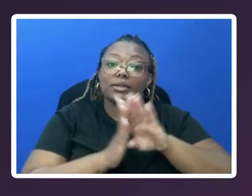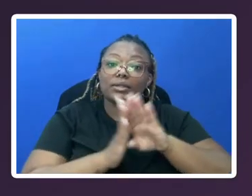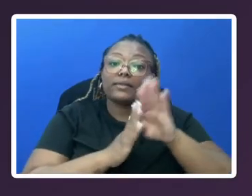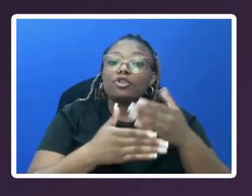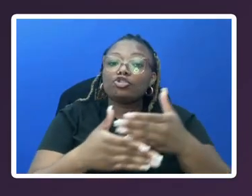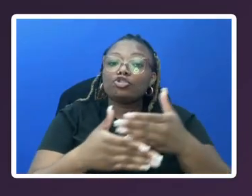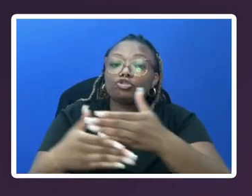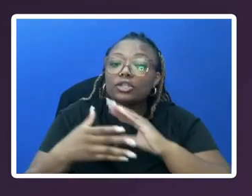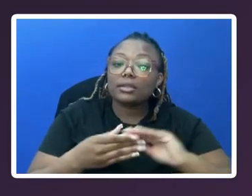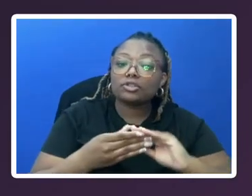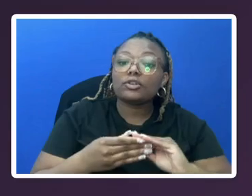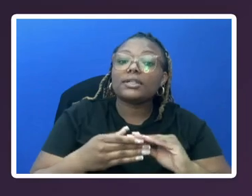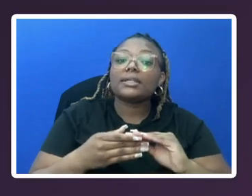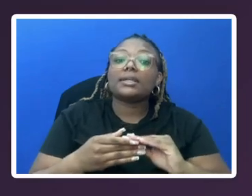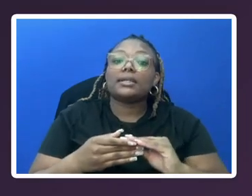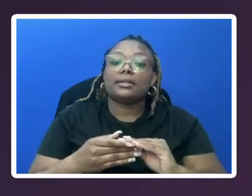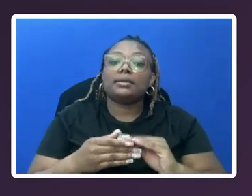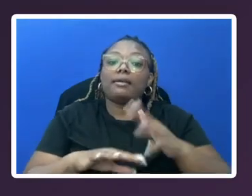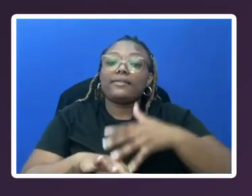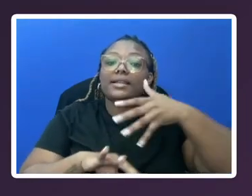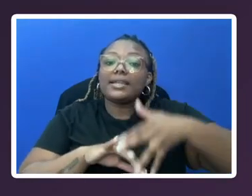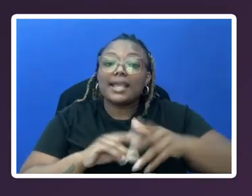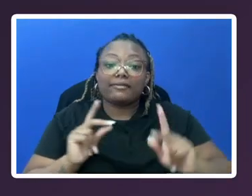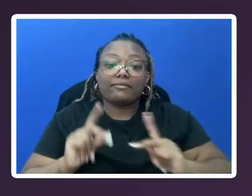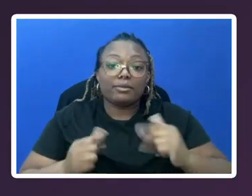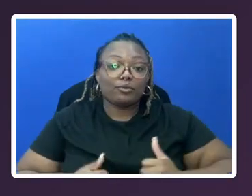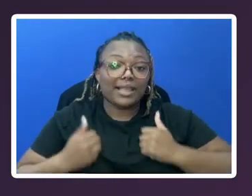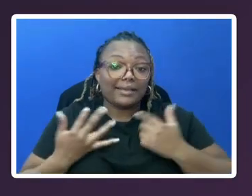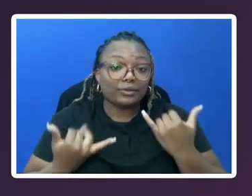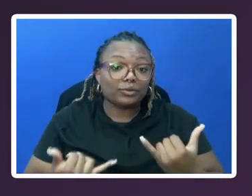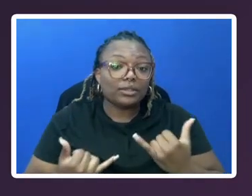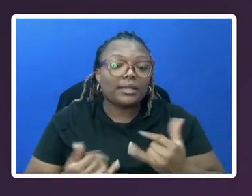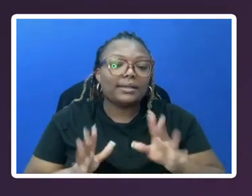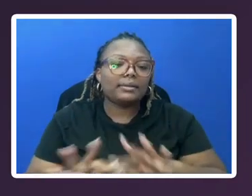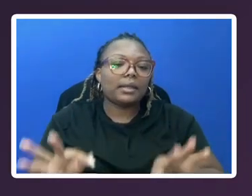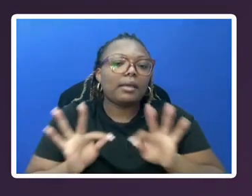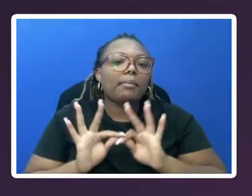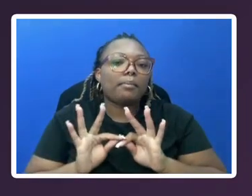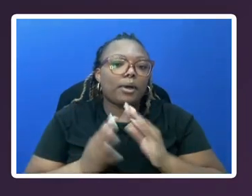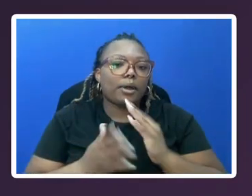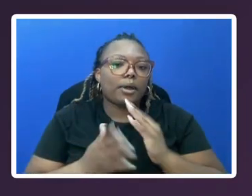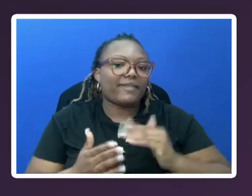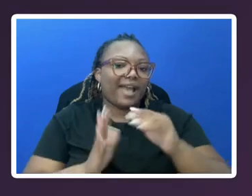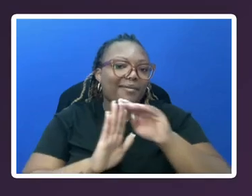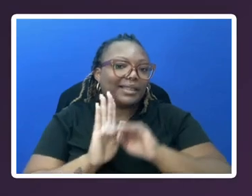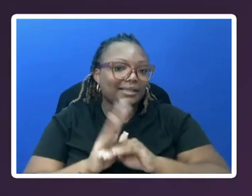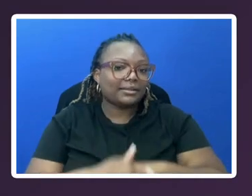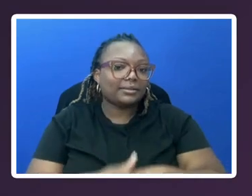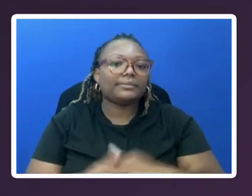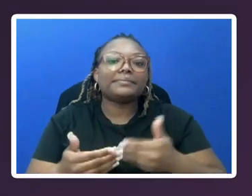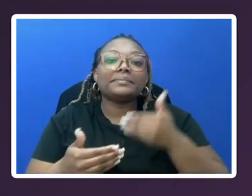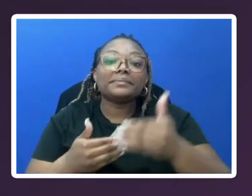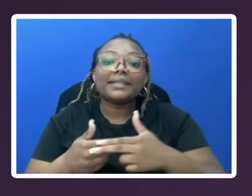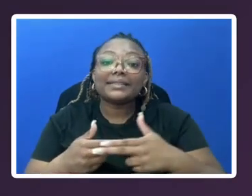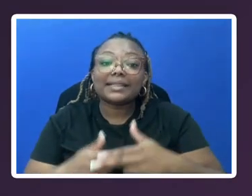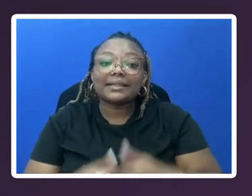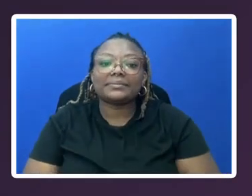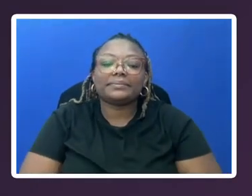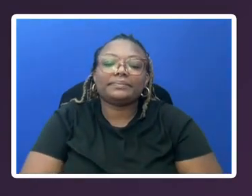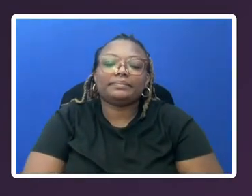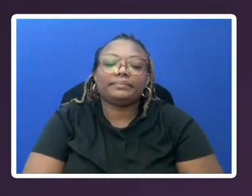so very, very important aspect of our lessons. Next slide, please.